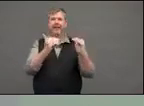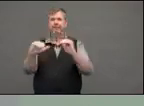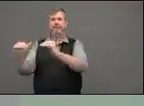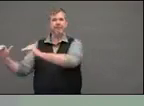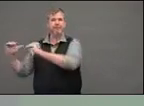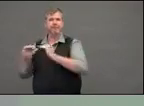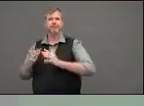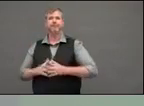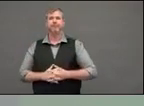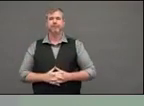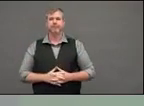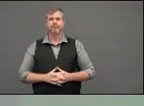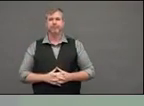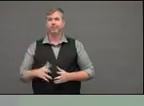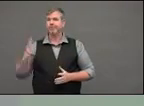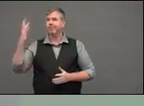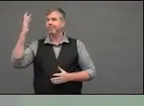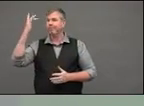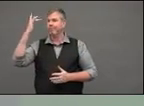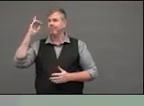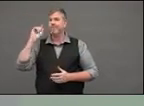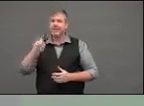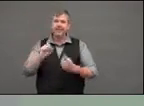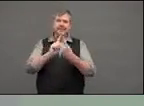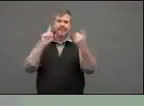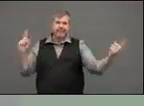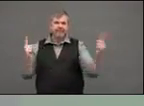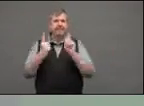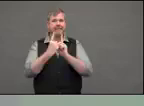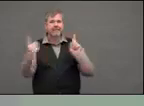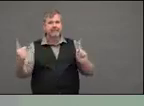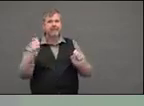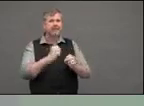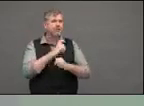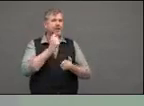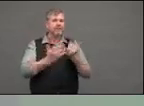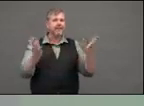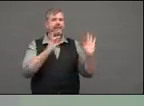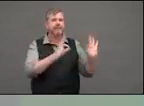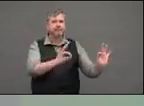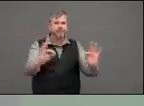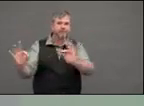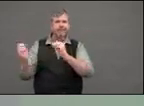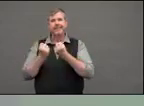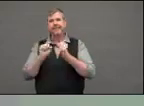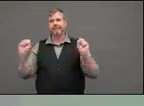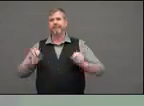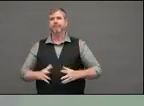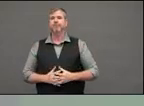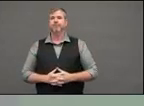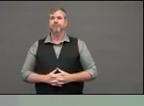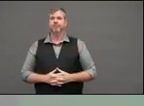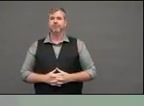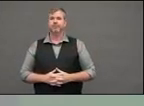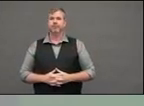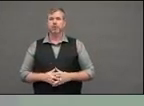have the social distance we have to make sure that everything is good so right now it's very difficult i know that um